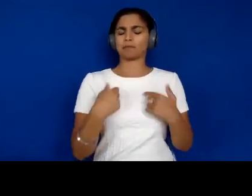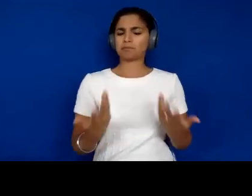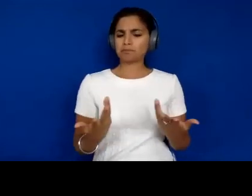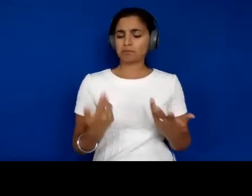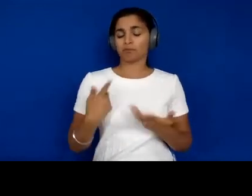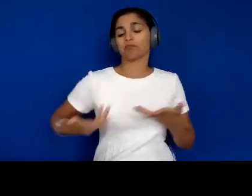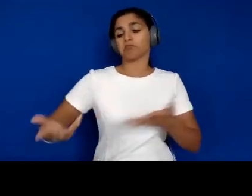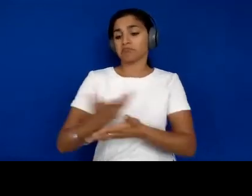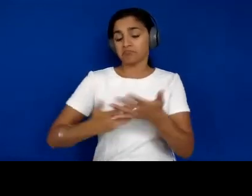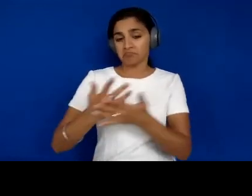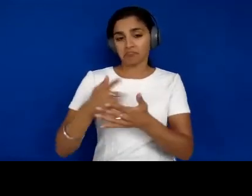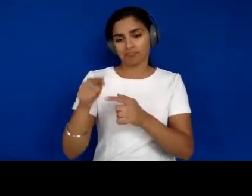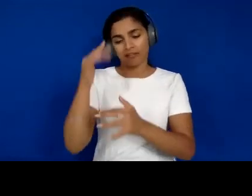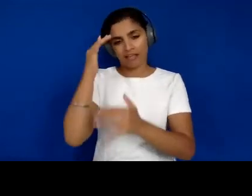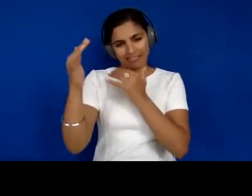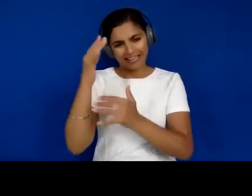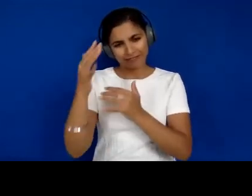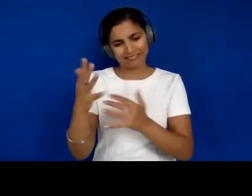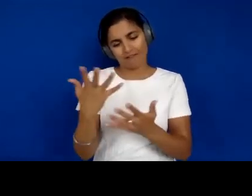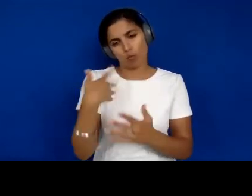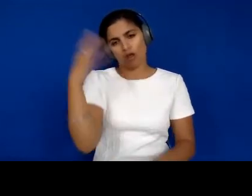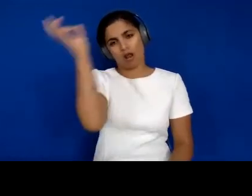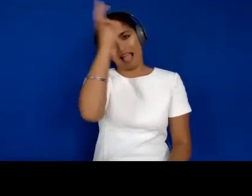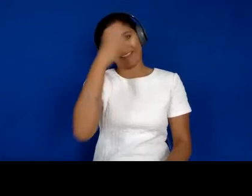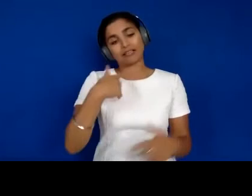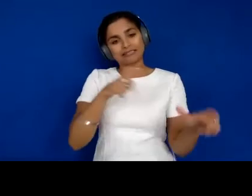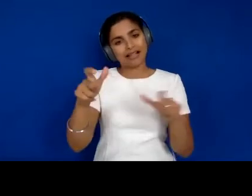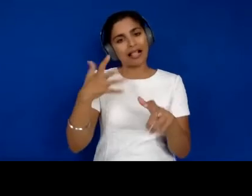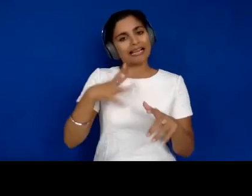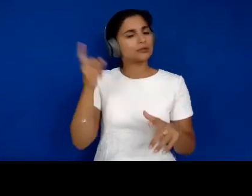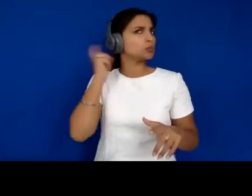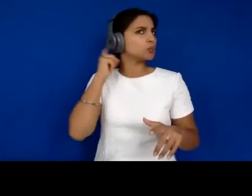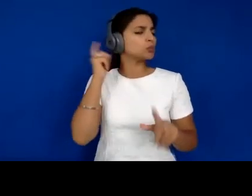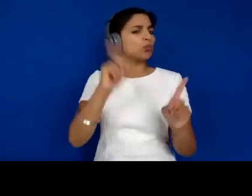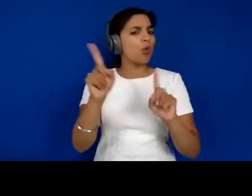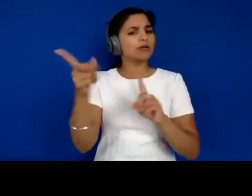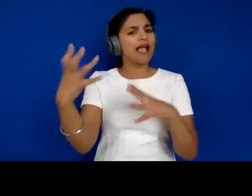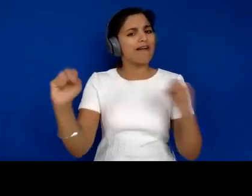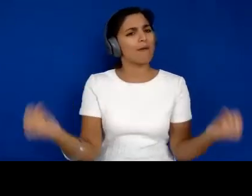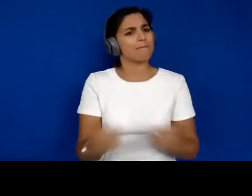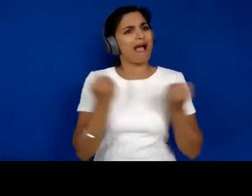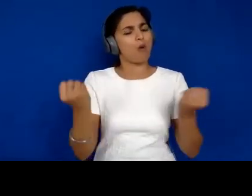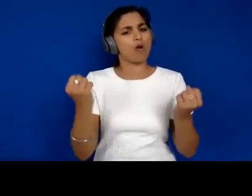ignore the power imbalance from which if profits quick just like queer is part of